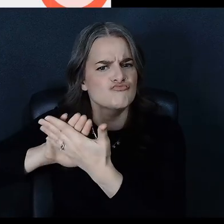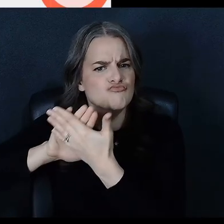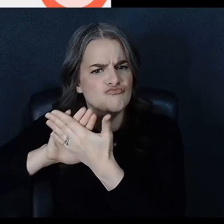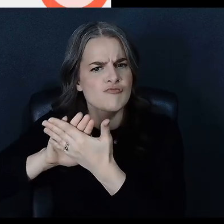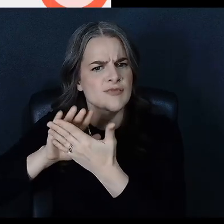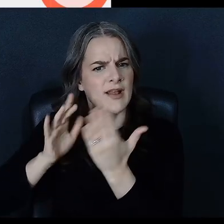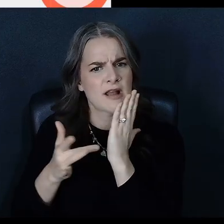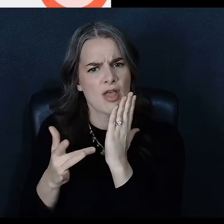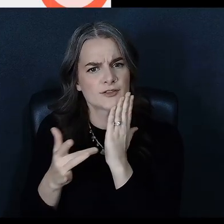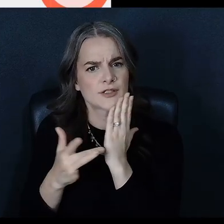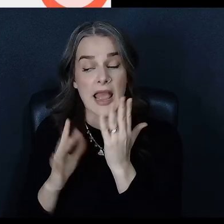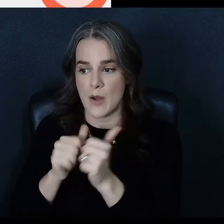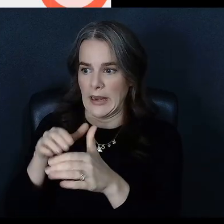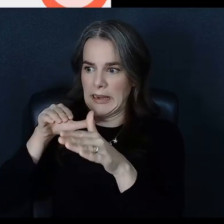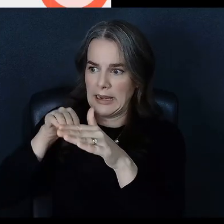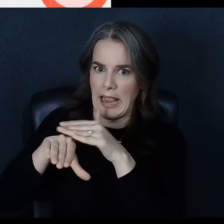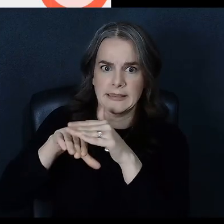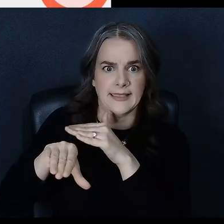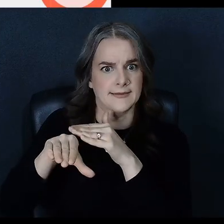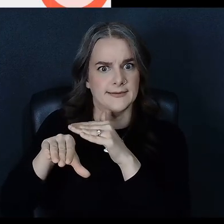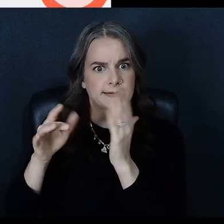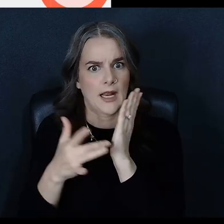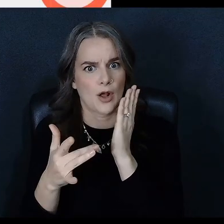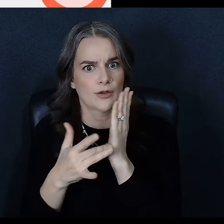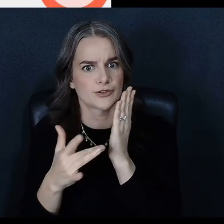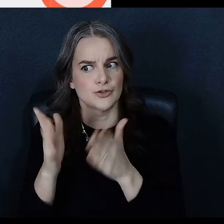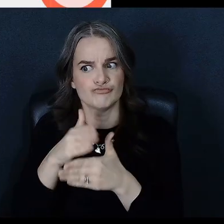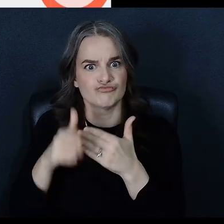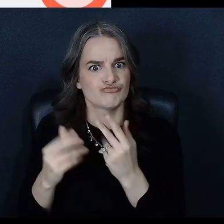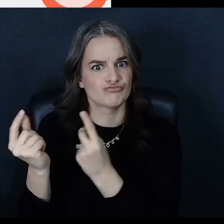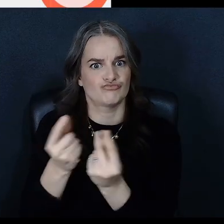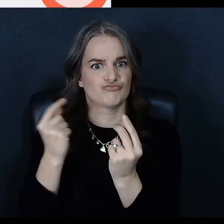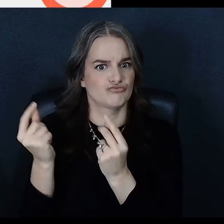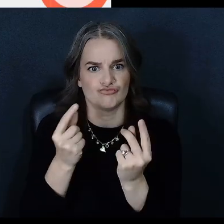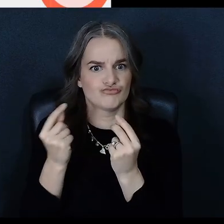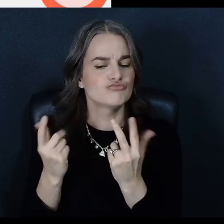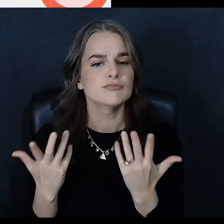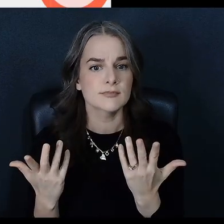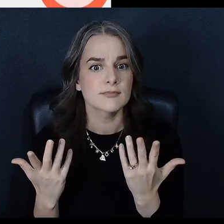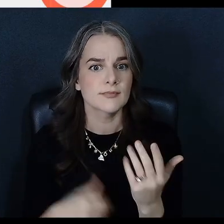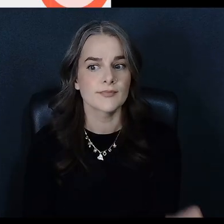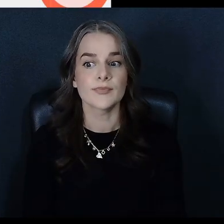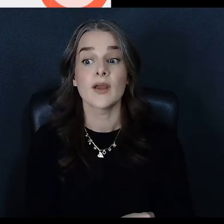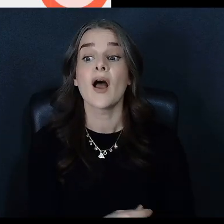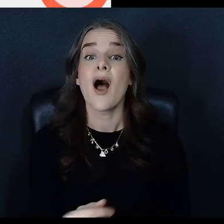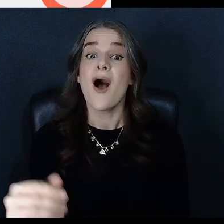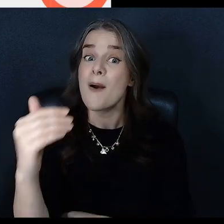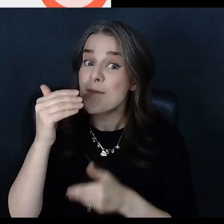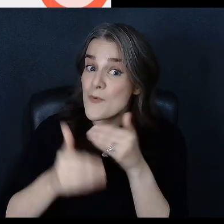How do I get into the technology to complete my task? The processing is what that technology does for you. The output is what you get.